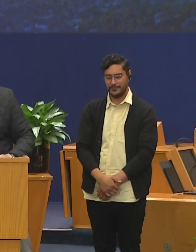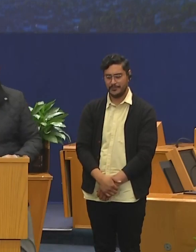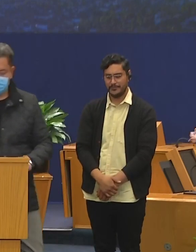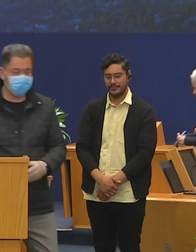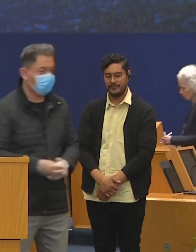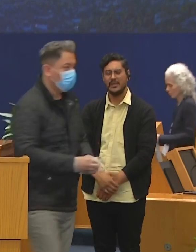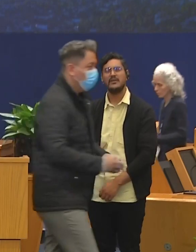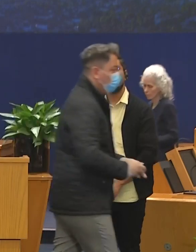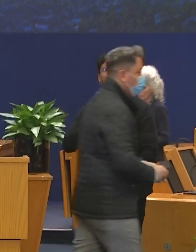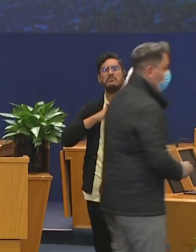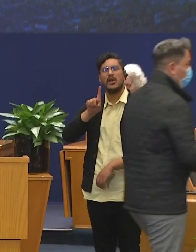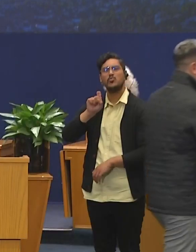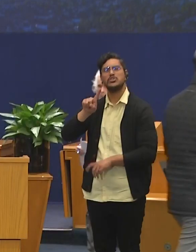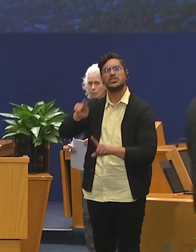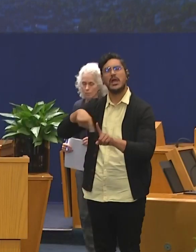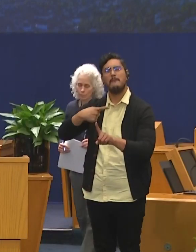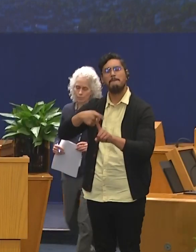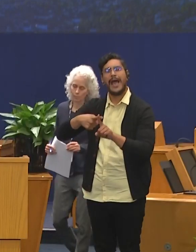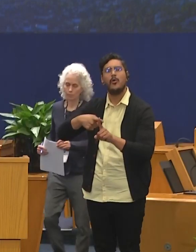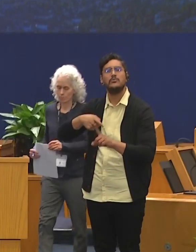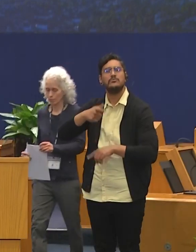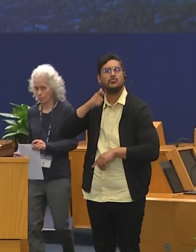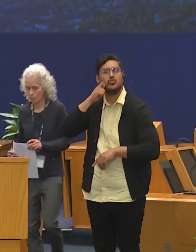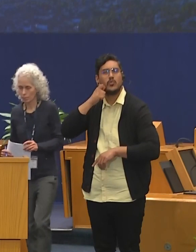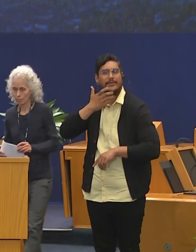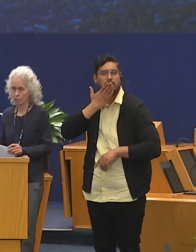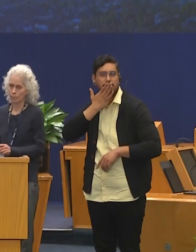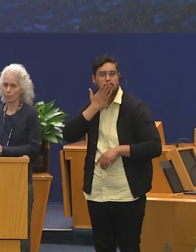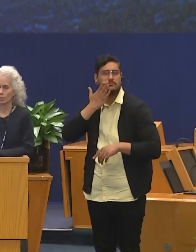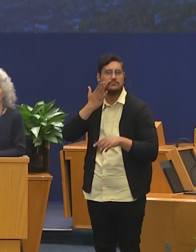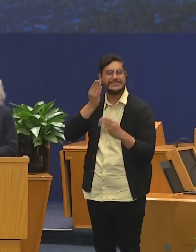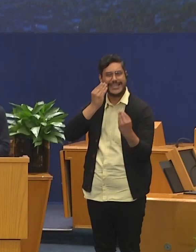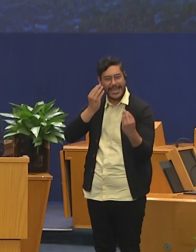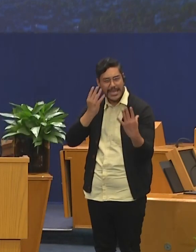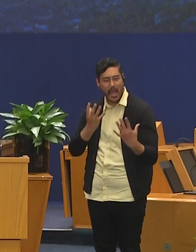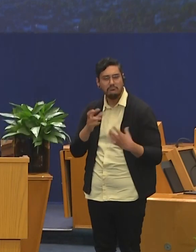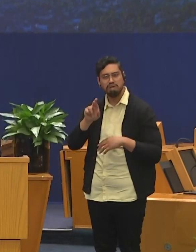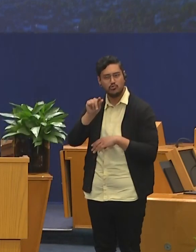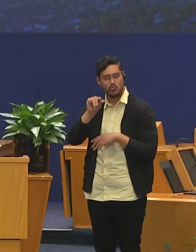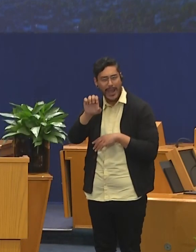I HAVE A QUESTION WITH REGARD TO THE RACIAL DATA THAT YOU PUT OUT YESTERDAY. MY UNDERSTANDING IS THAT'S